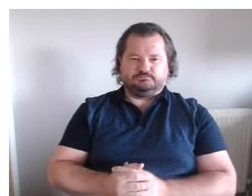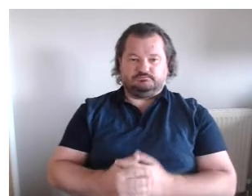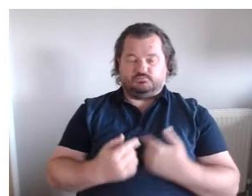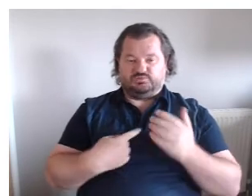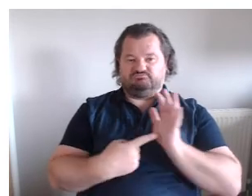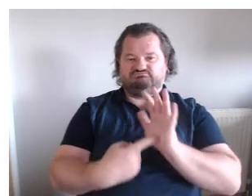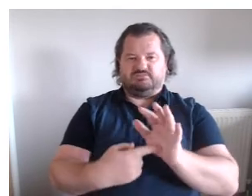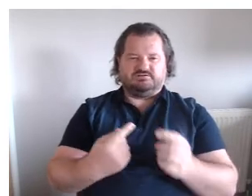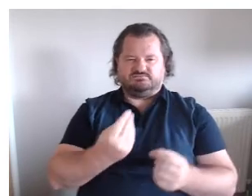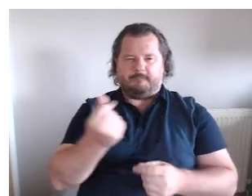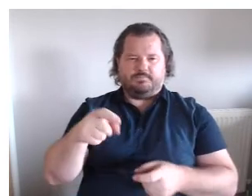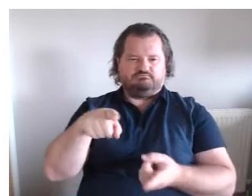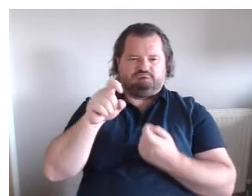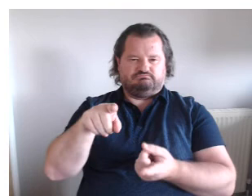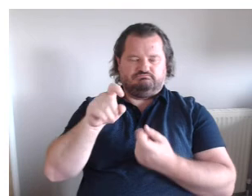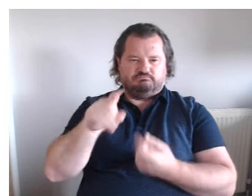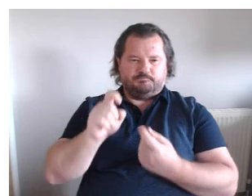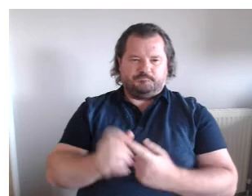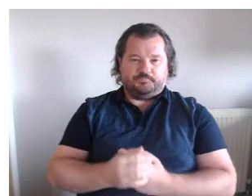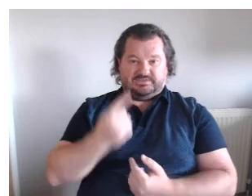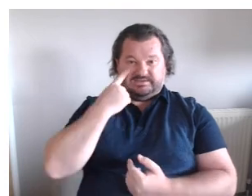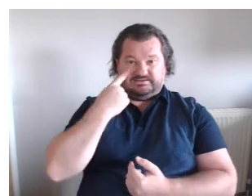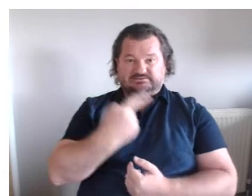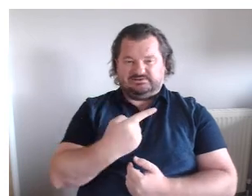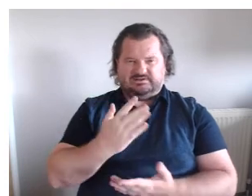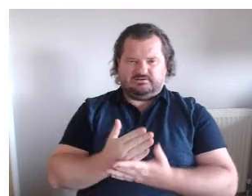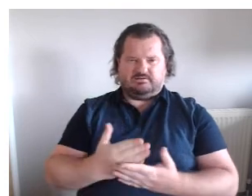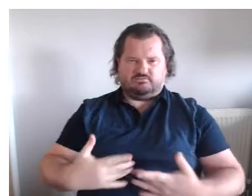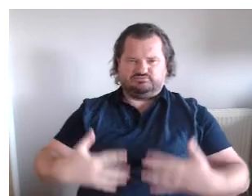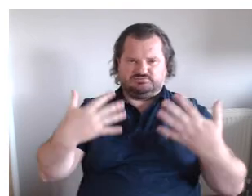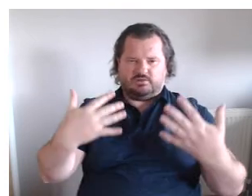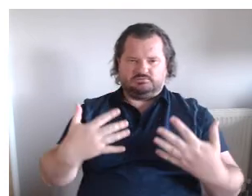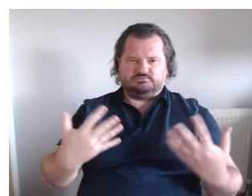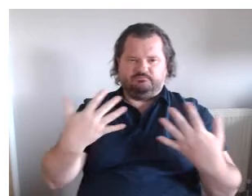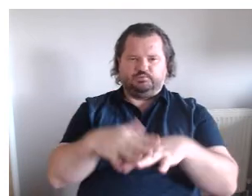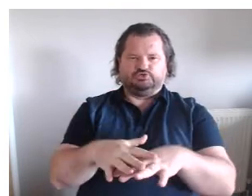We present several ablations. Here you can see the results of the presented fusion techniques.